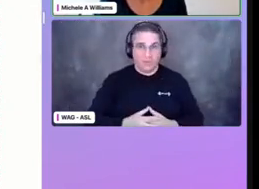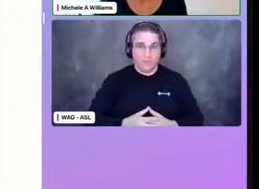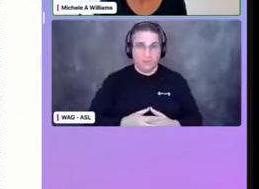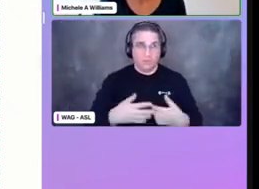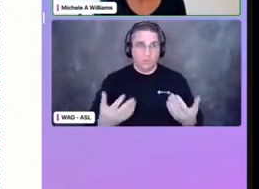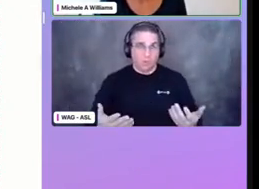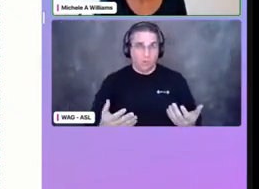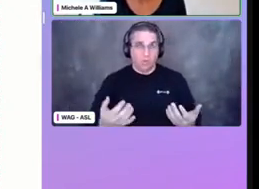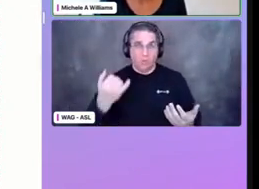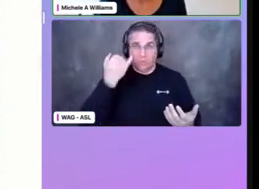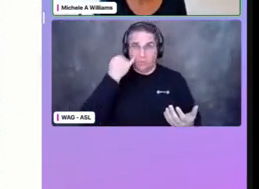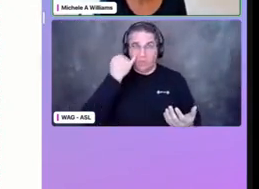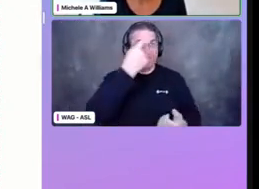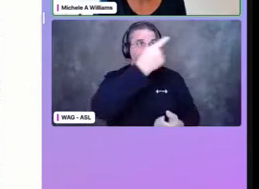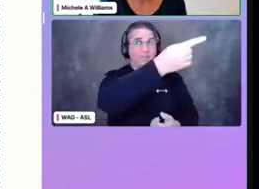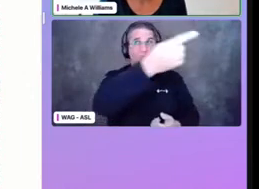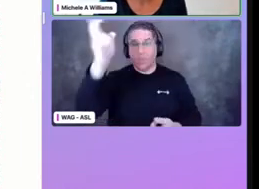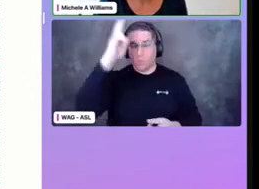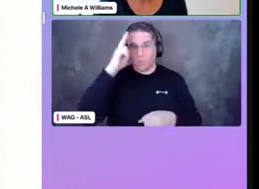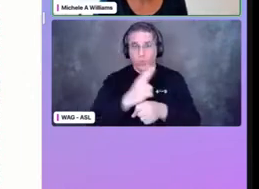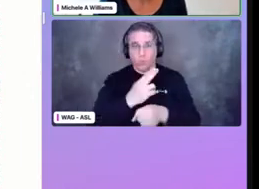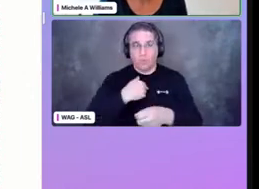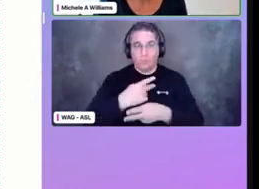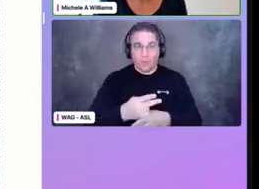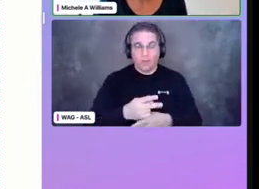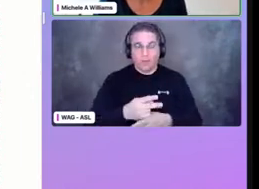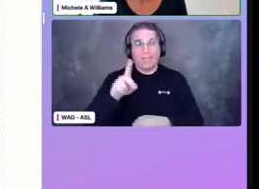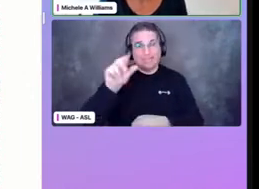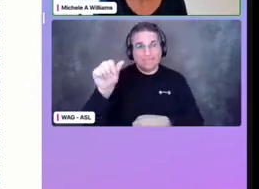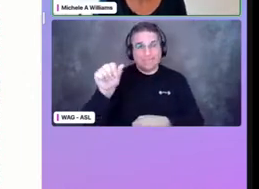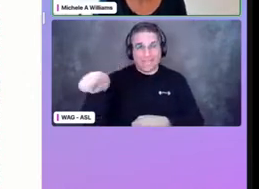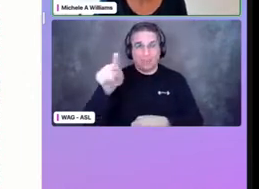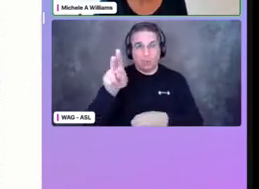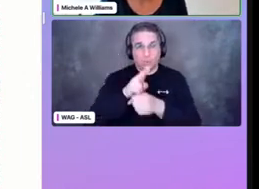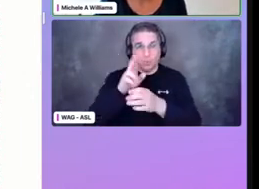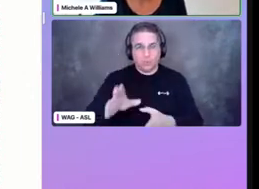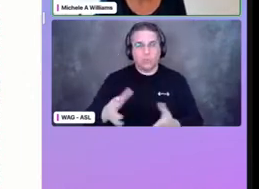the product or service that you are creating. So, if that